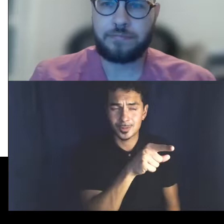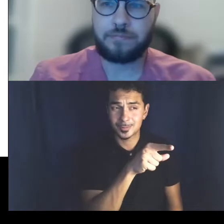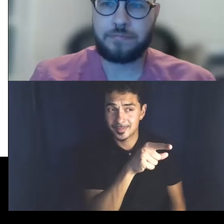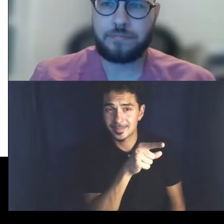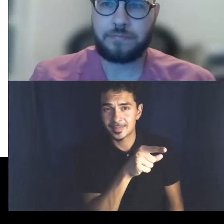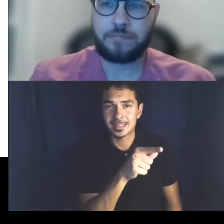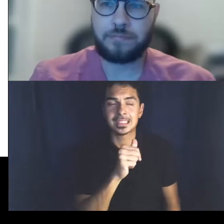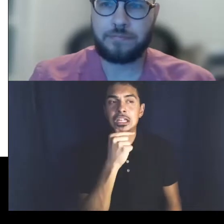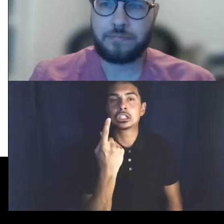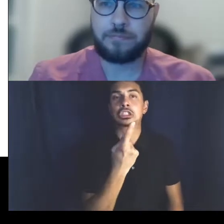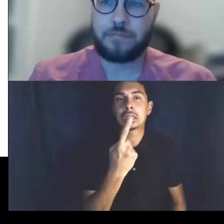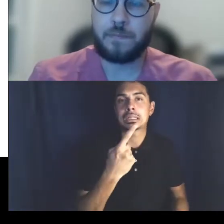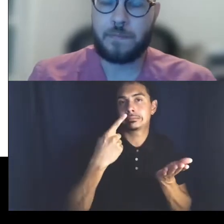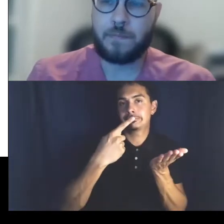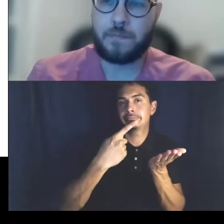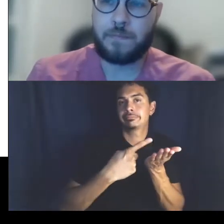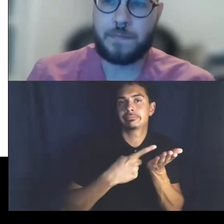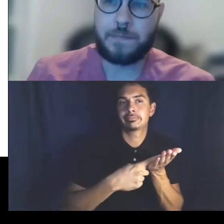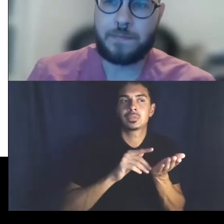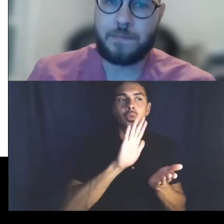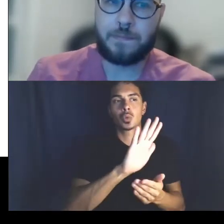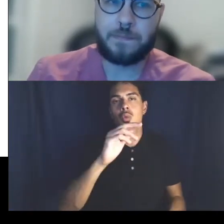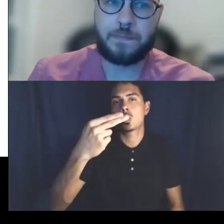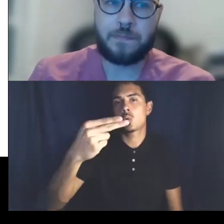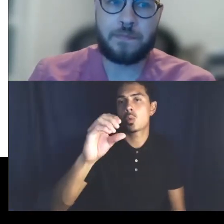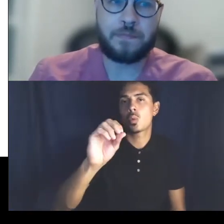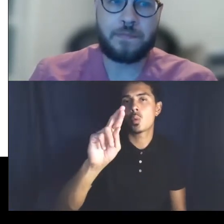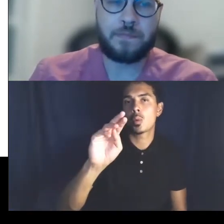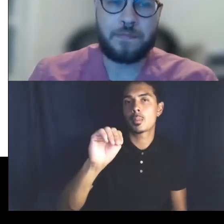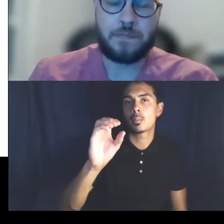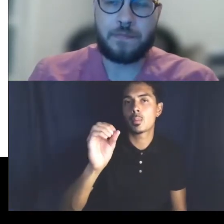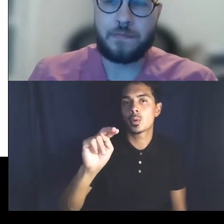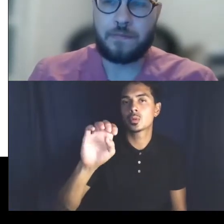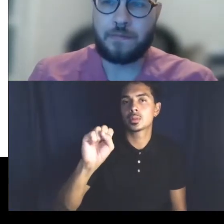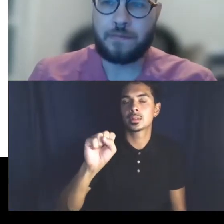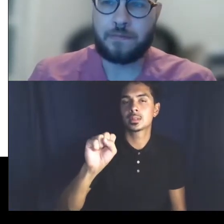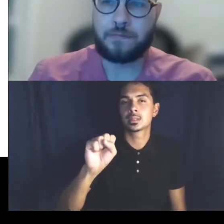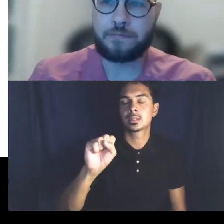about how your hormones are having the changes that you want